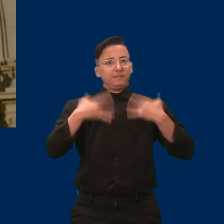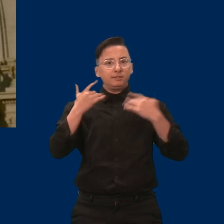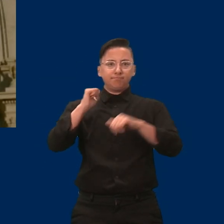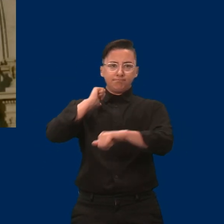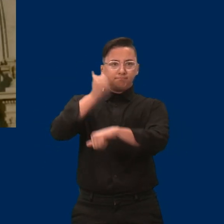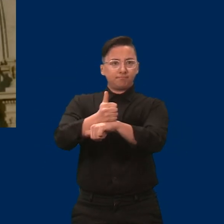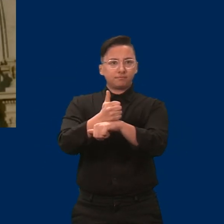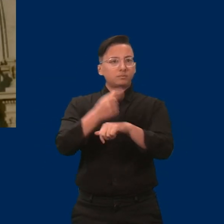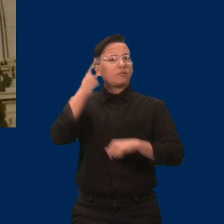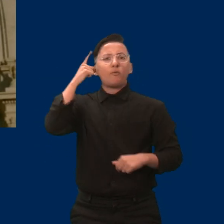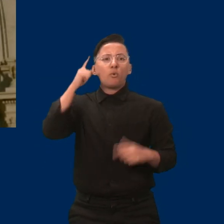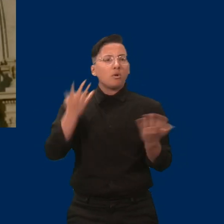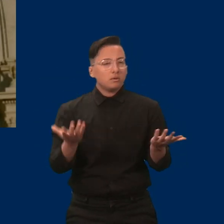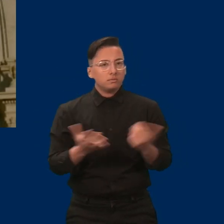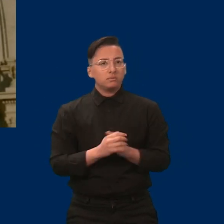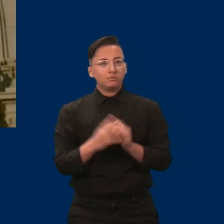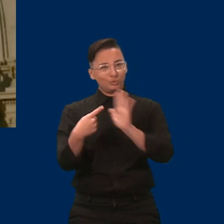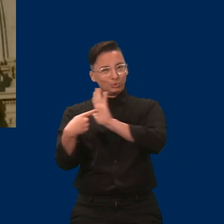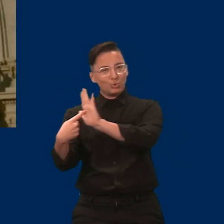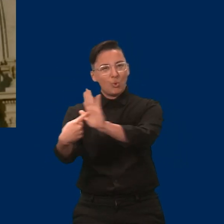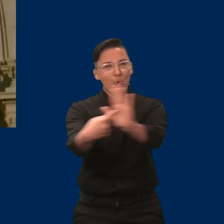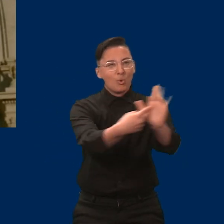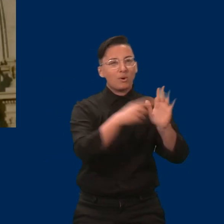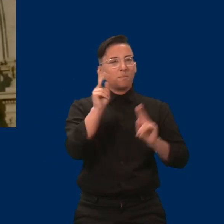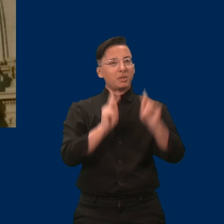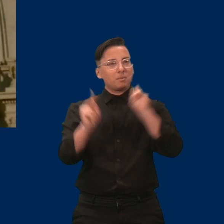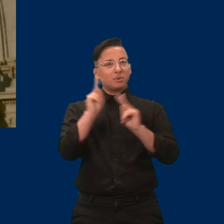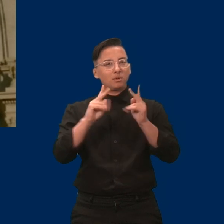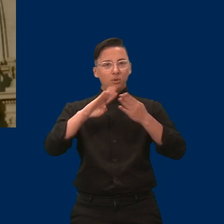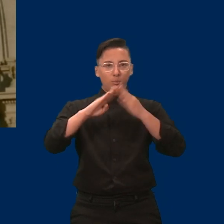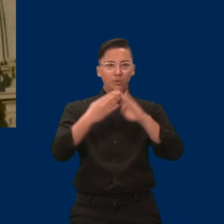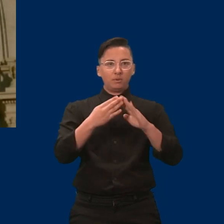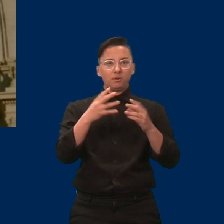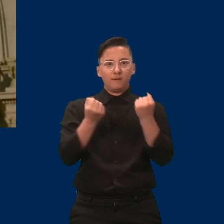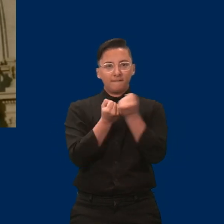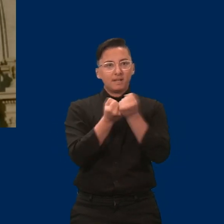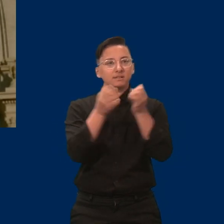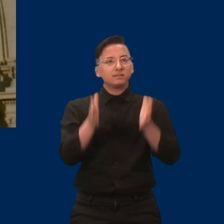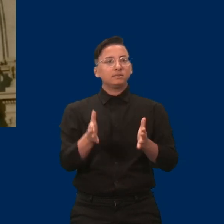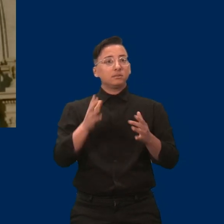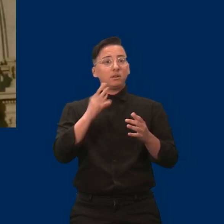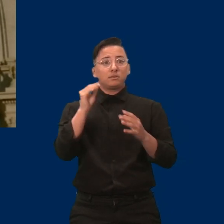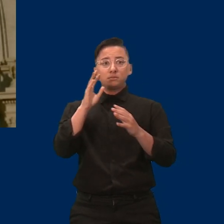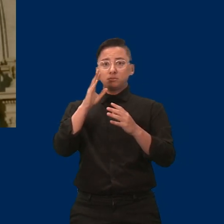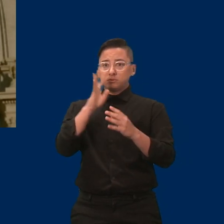sharing their lived experiences and talking directly with the legislator to find solutions together.